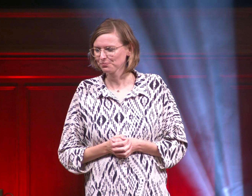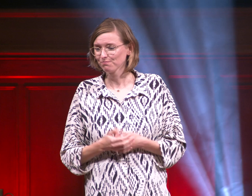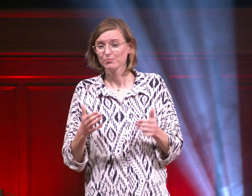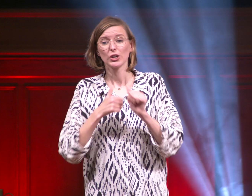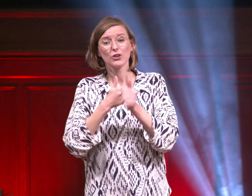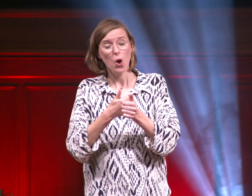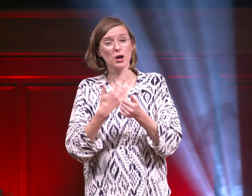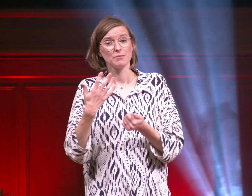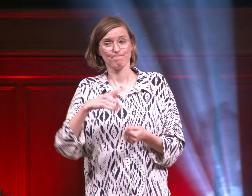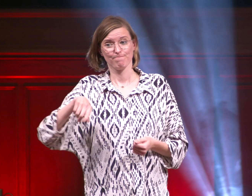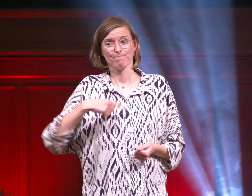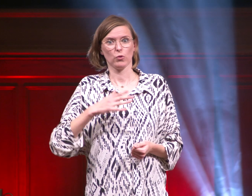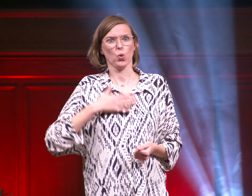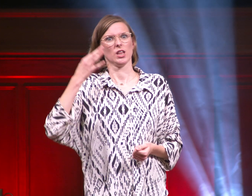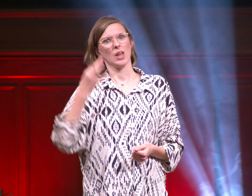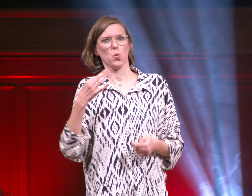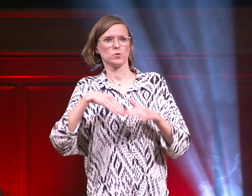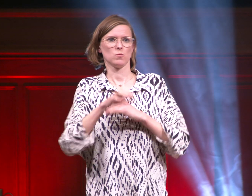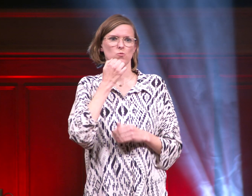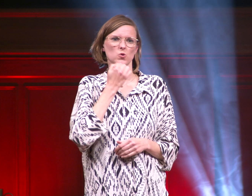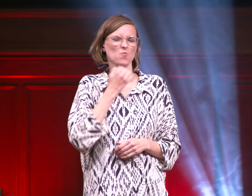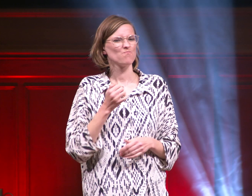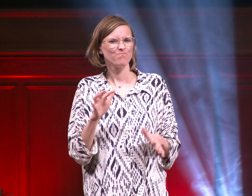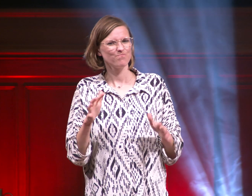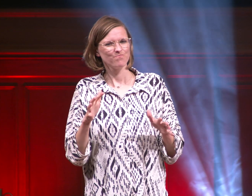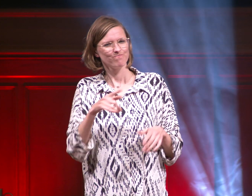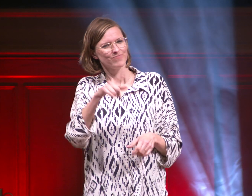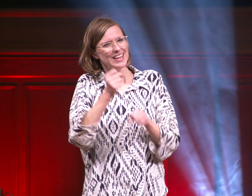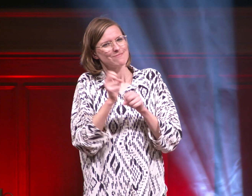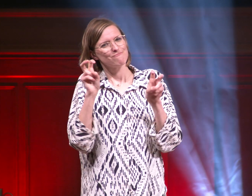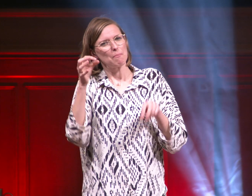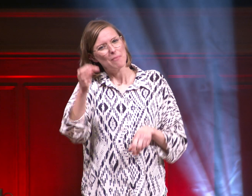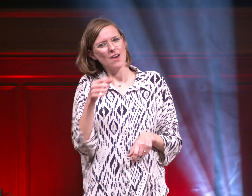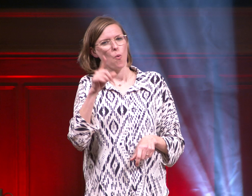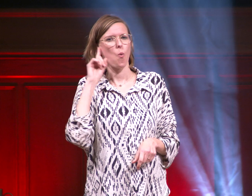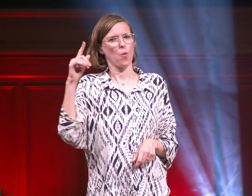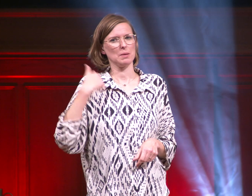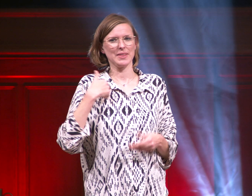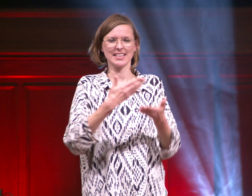Their native language is their sign language. This means that they don't feel at home in a museum.